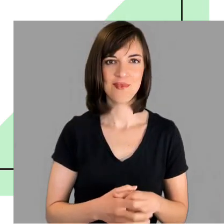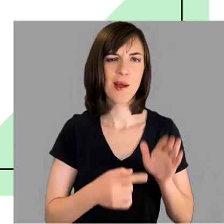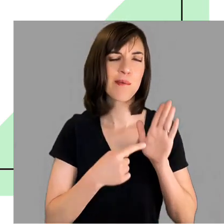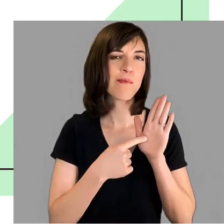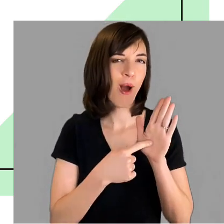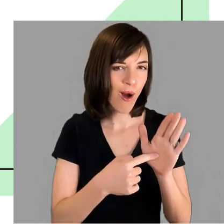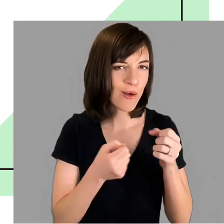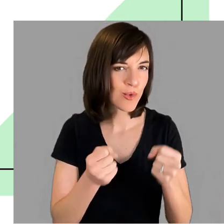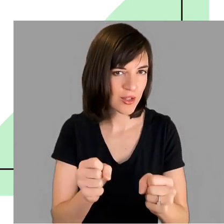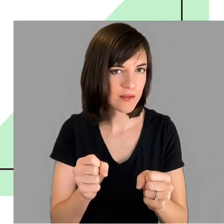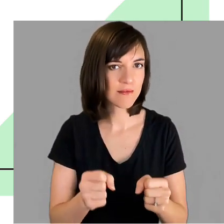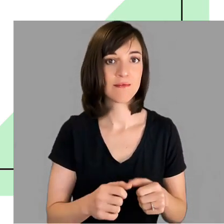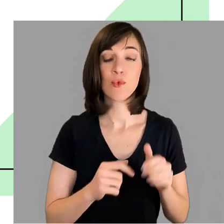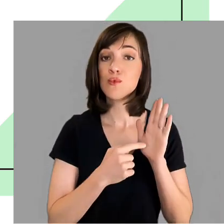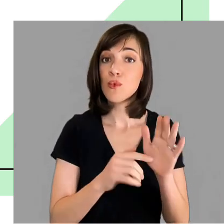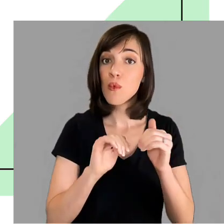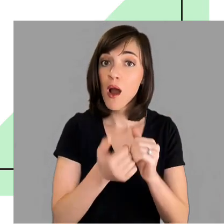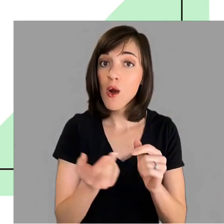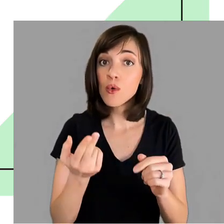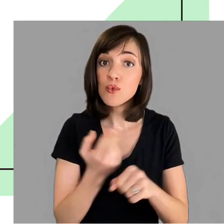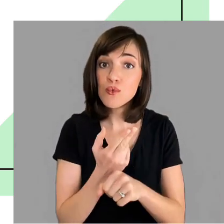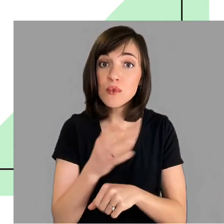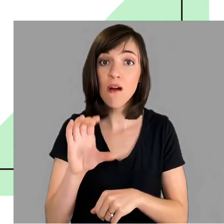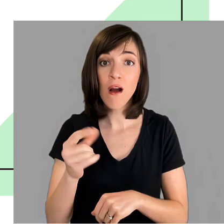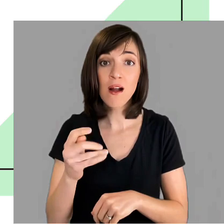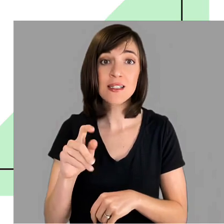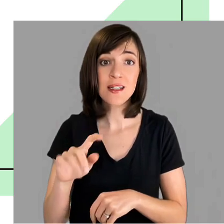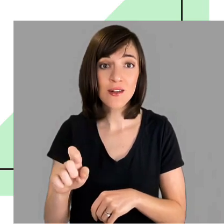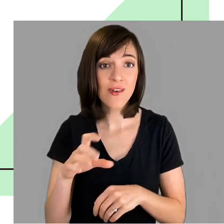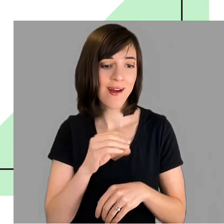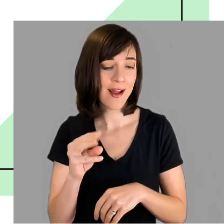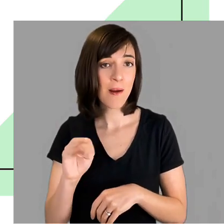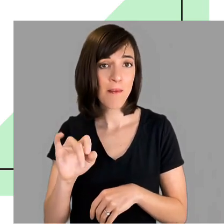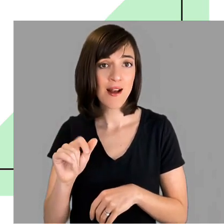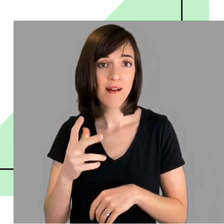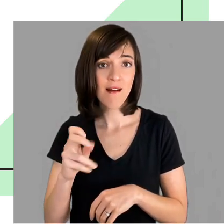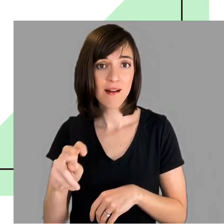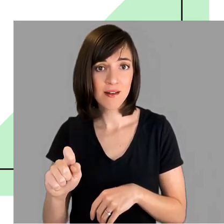Model the Strategies: Demonstrate how to use cognitive and metacognitive strategies